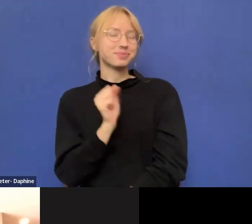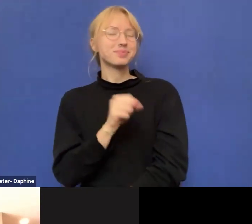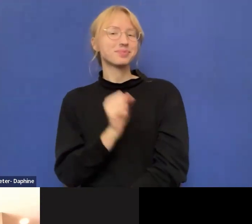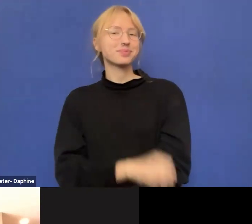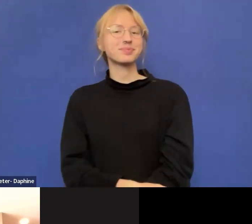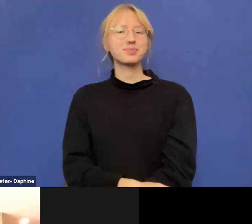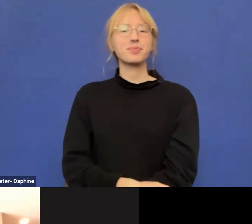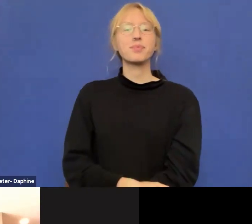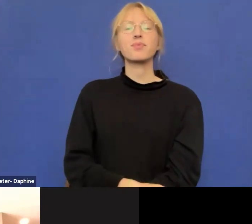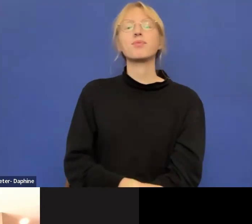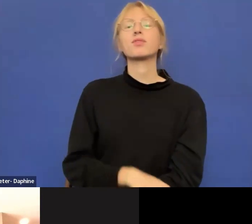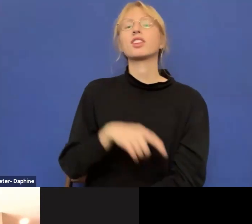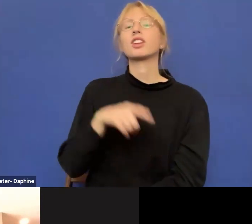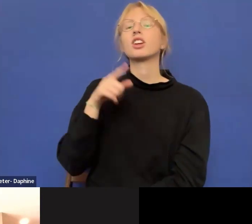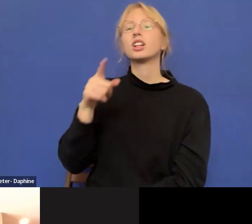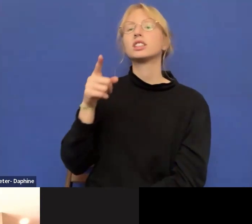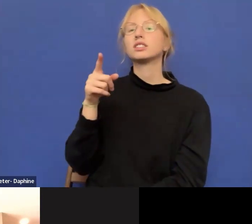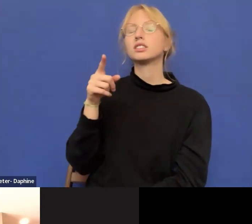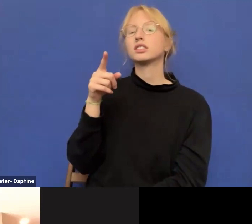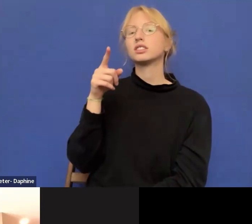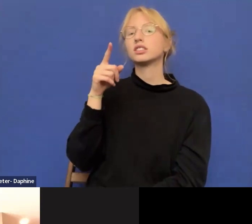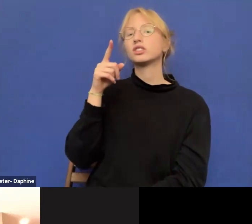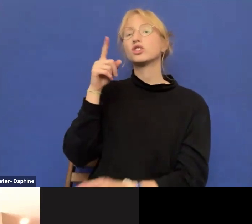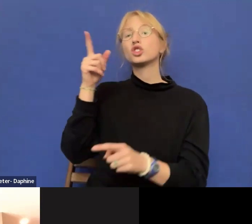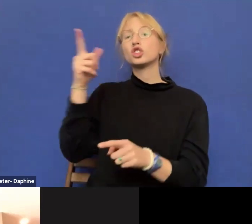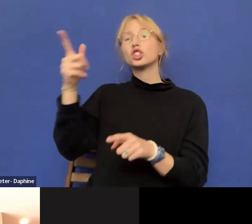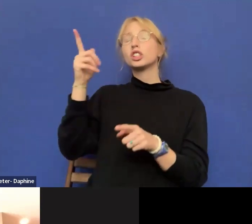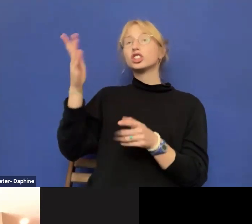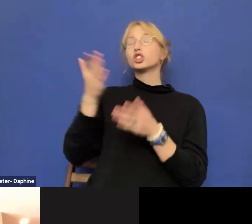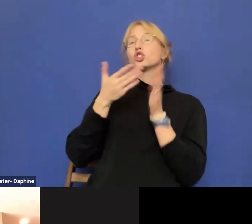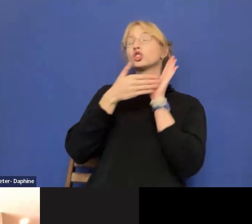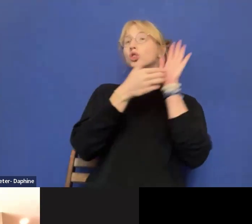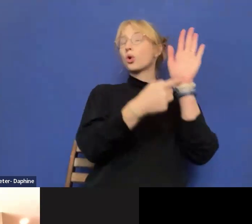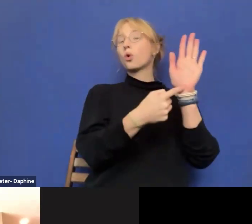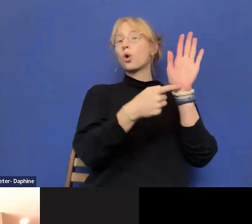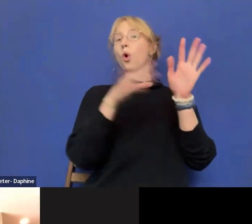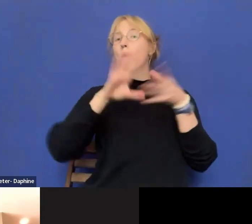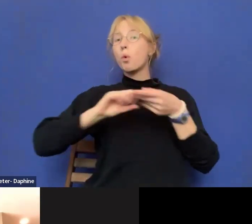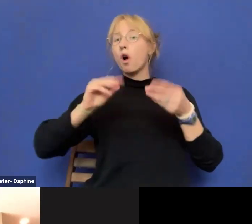thoughts or suggestions about displaying qualitative research?